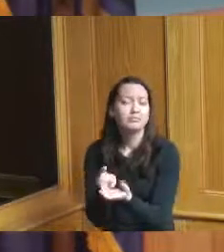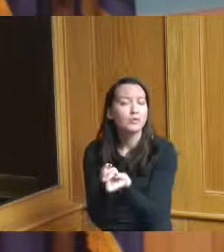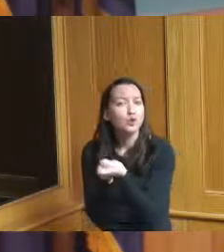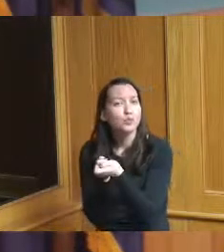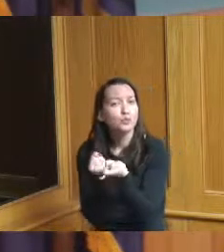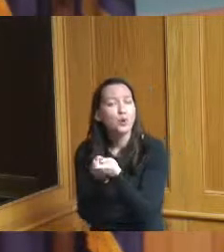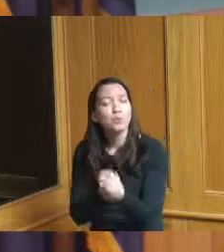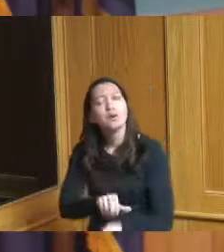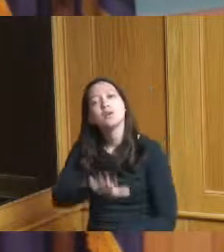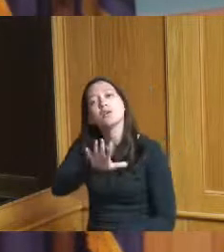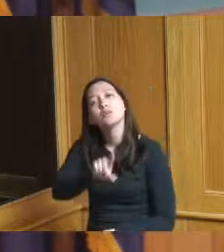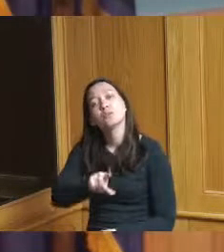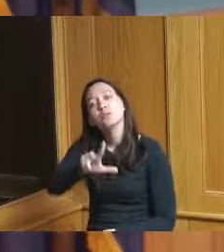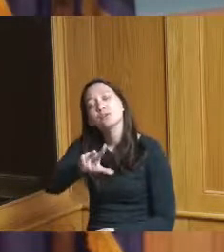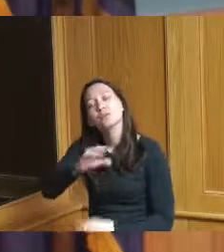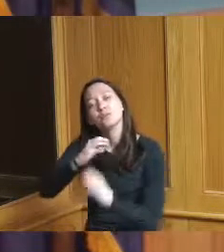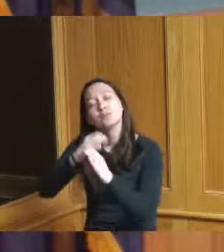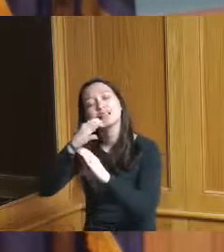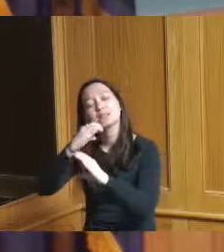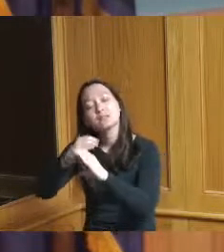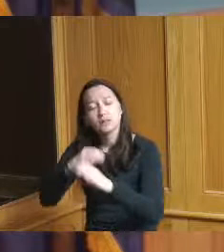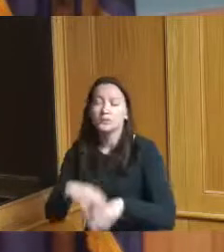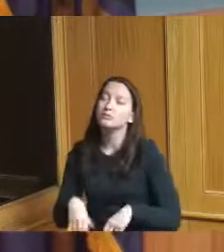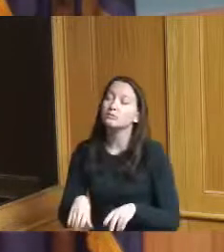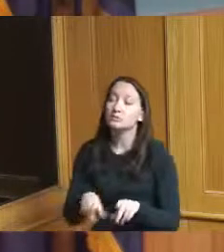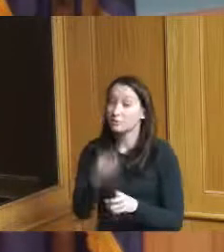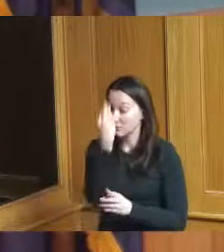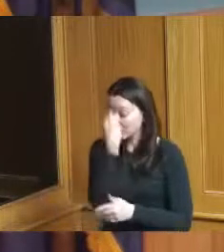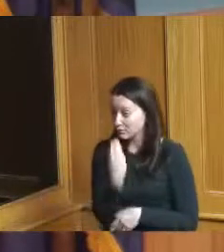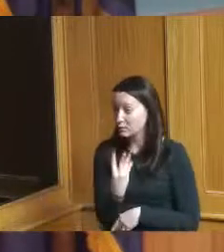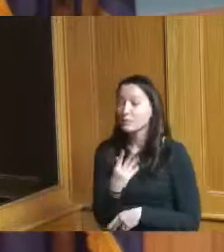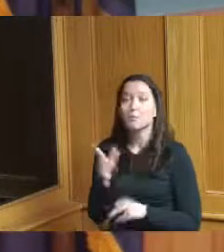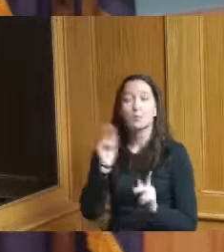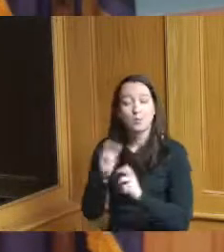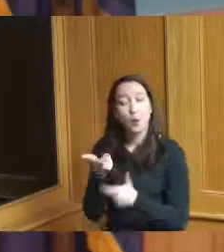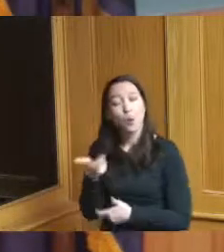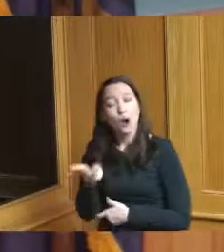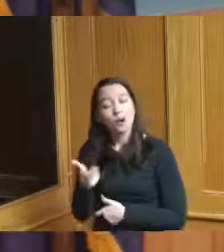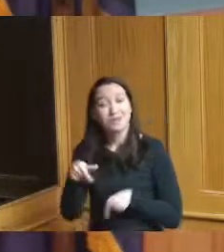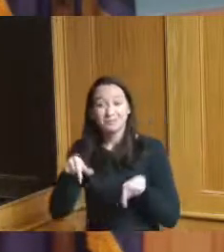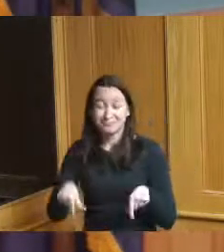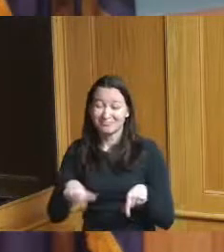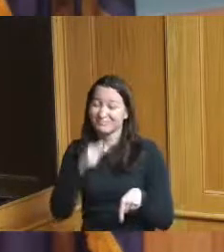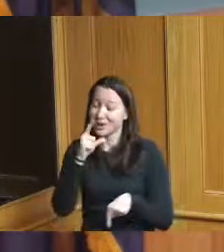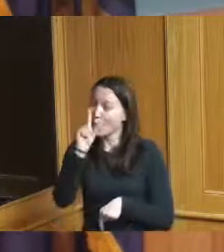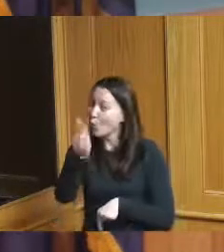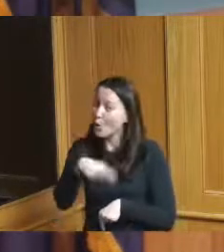513 Relief bus but also just knowing the people who are watching this is not just one group of